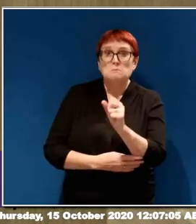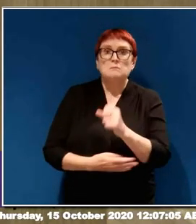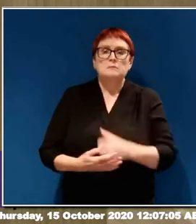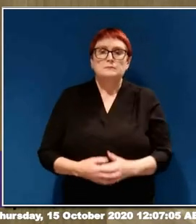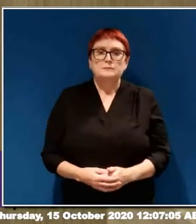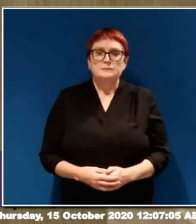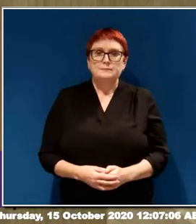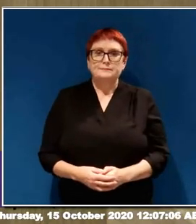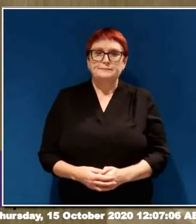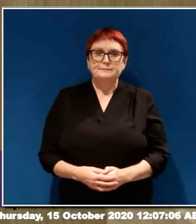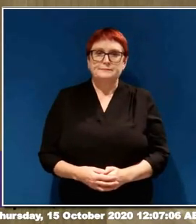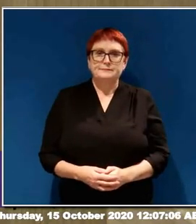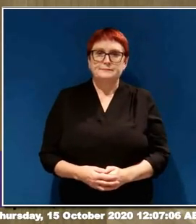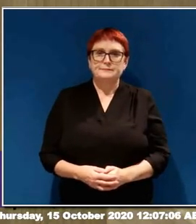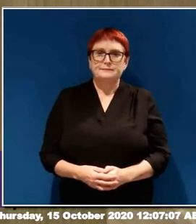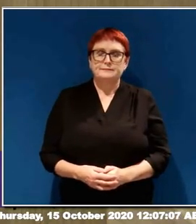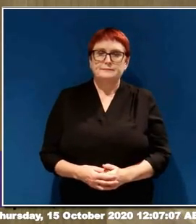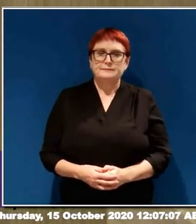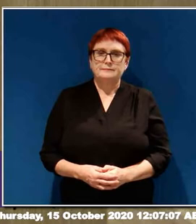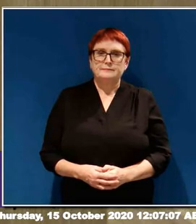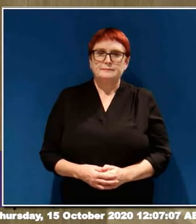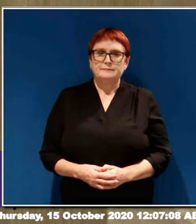I know in North Queensland it used to be passed around.